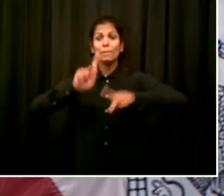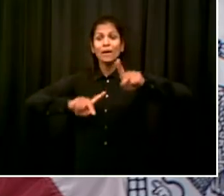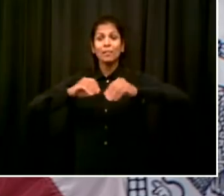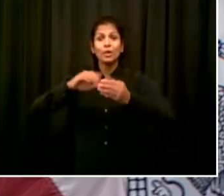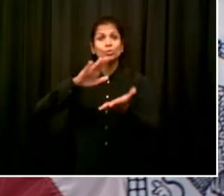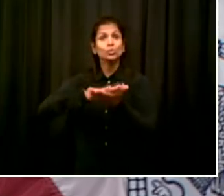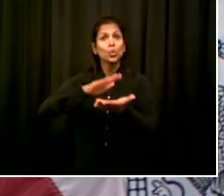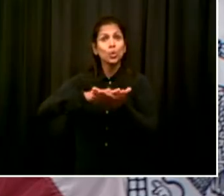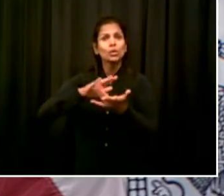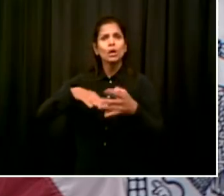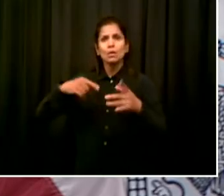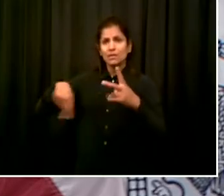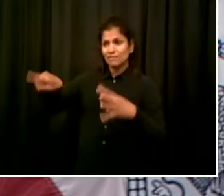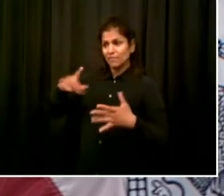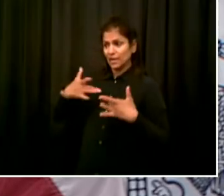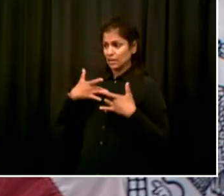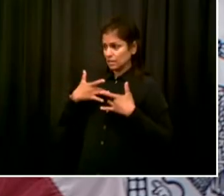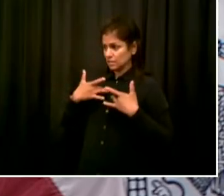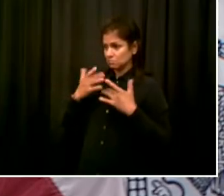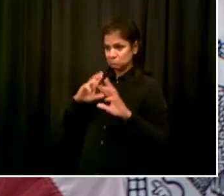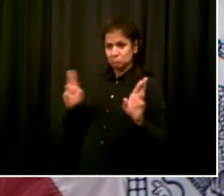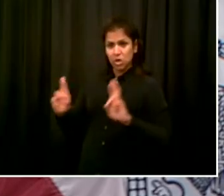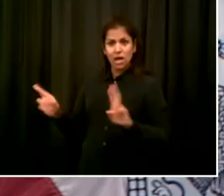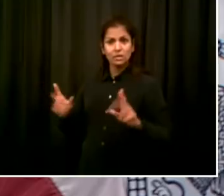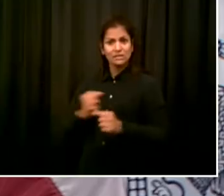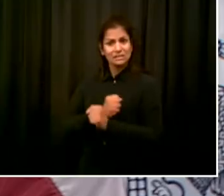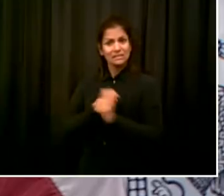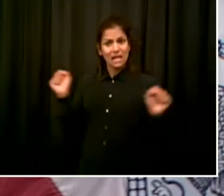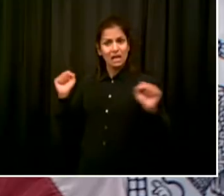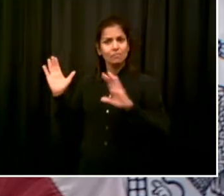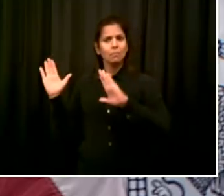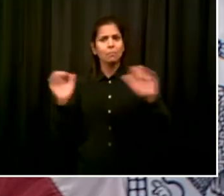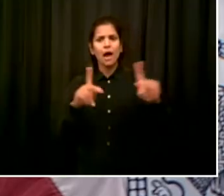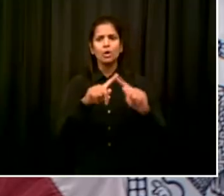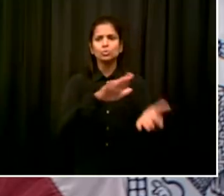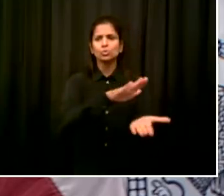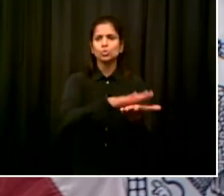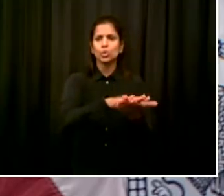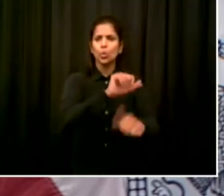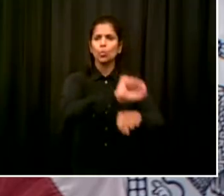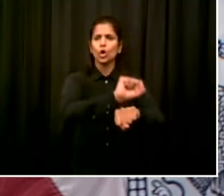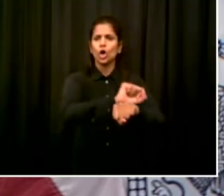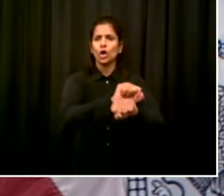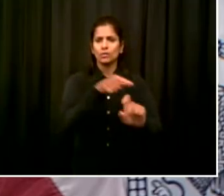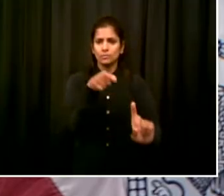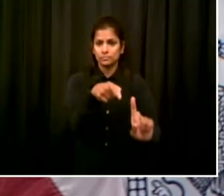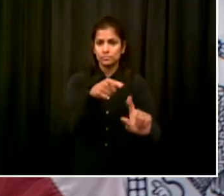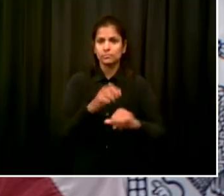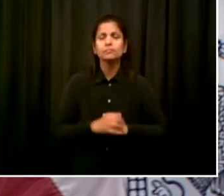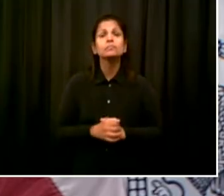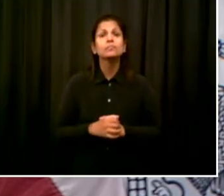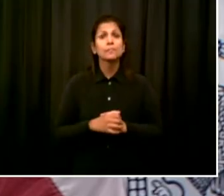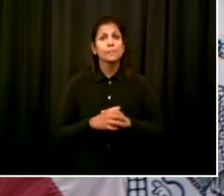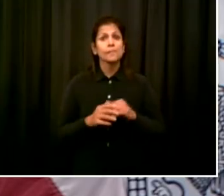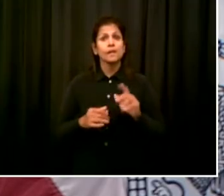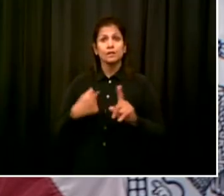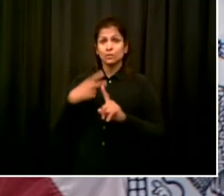CONFIDENCE, WE WANT TEACHERS AND EDUCATORS AND STAFF, PARENTS, EVERYONE TO KNOW THAT THE FOCUS IS ON BRINGING